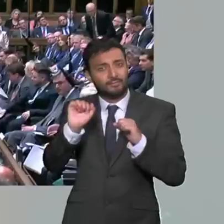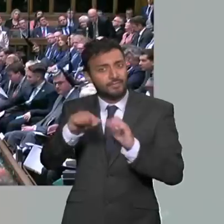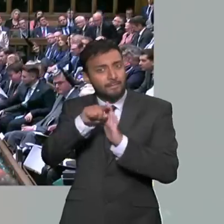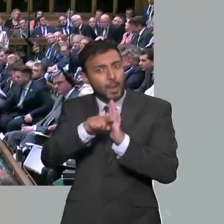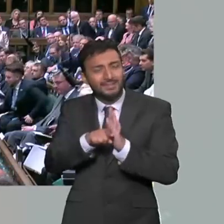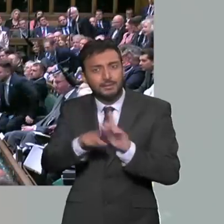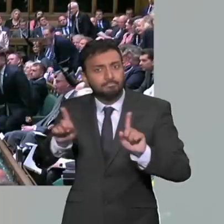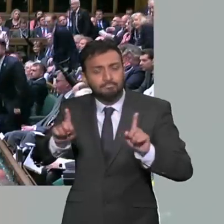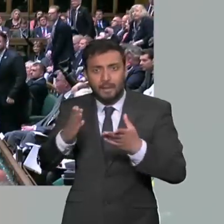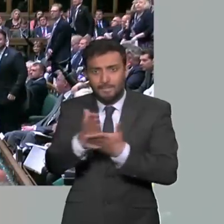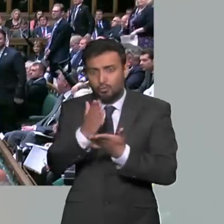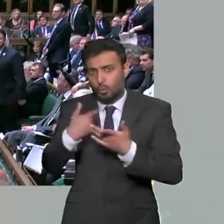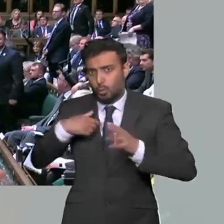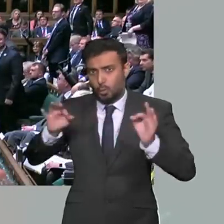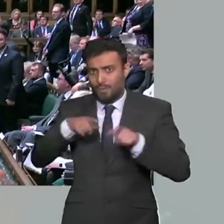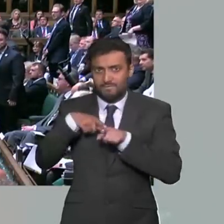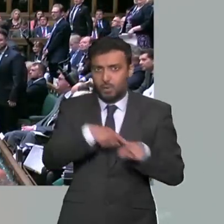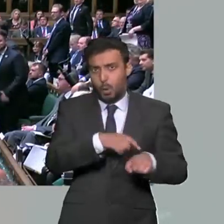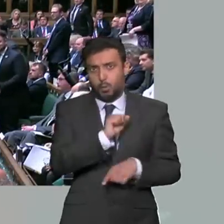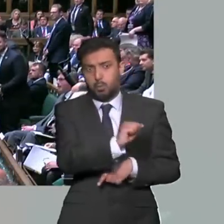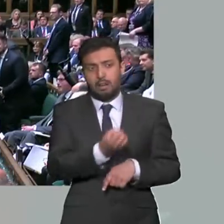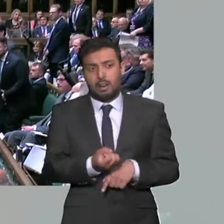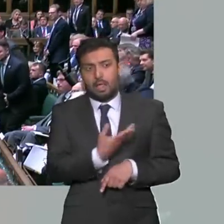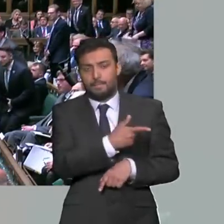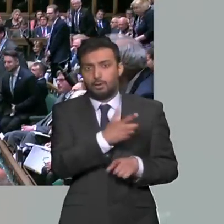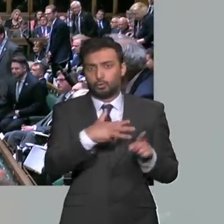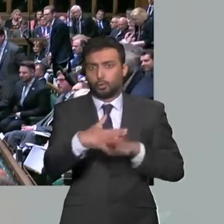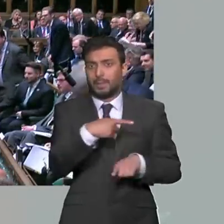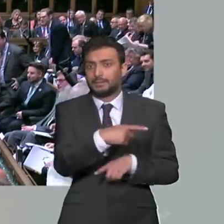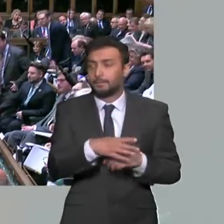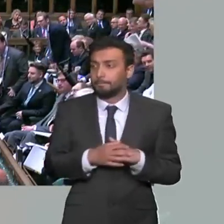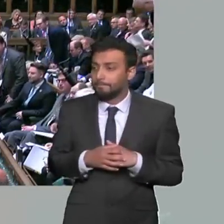The Prime Minister Yes, I can. I am grateful to my hon.